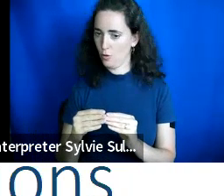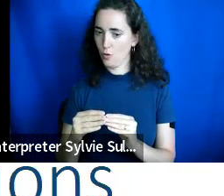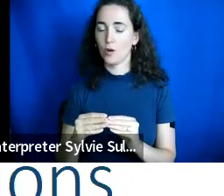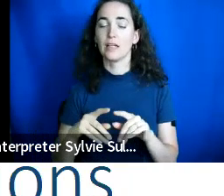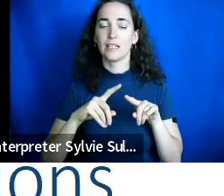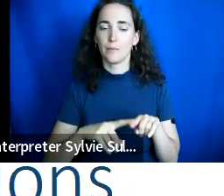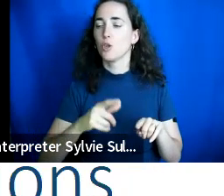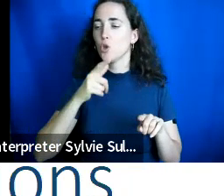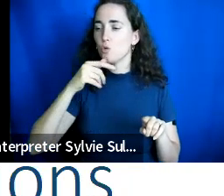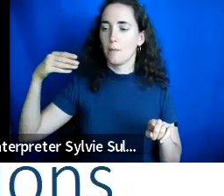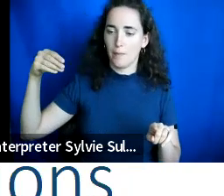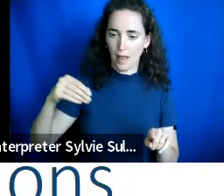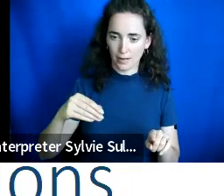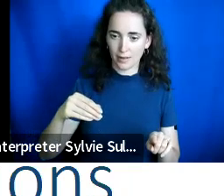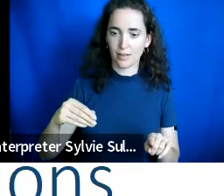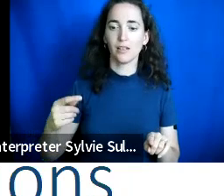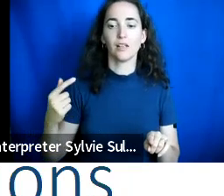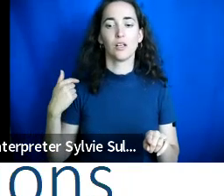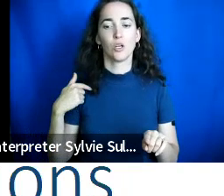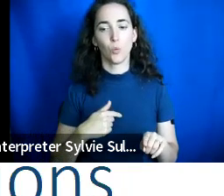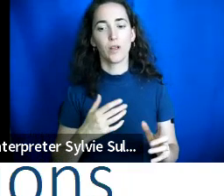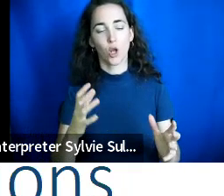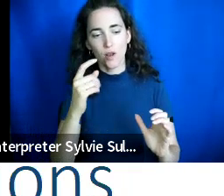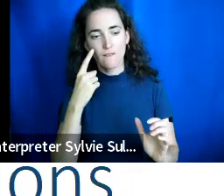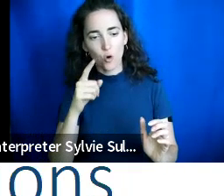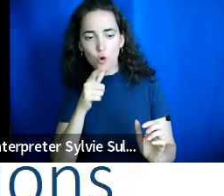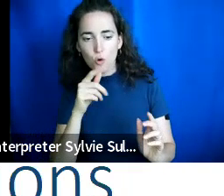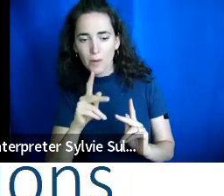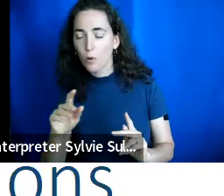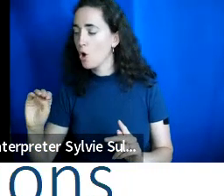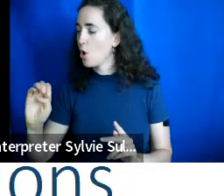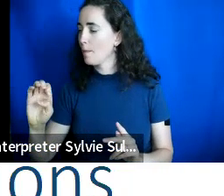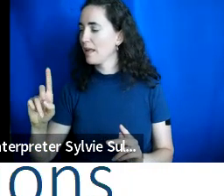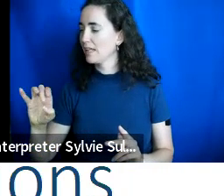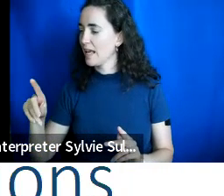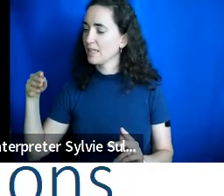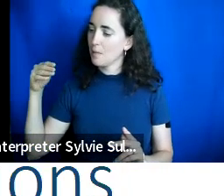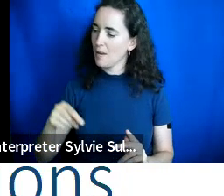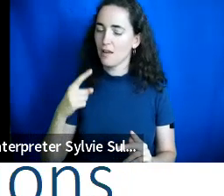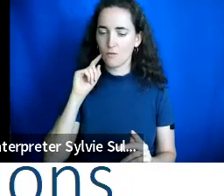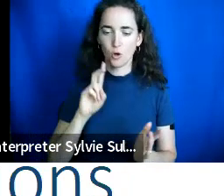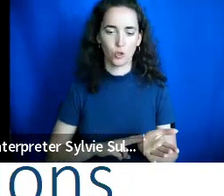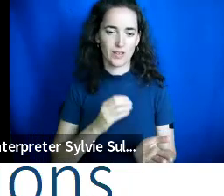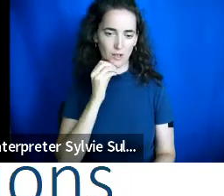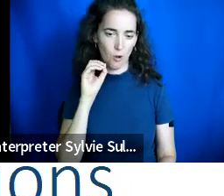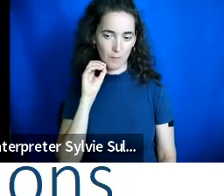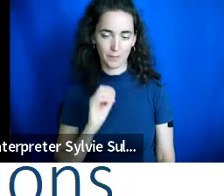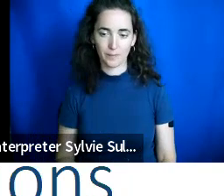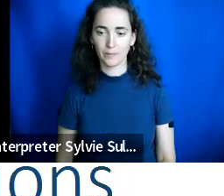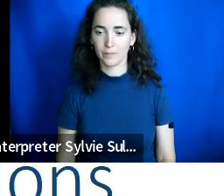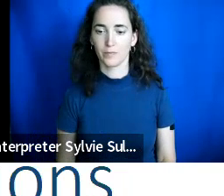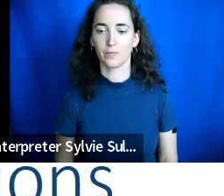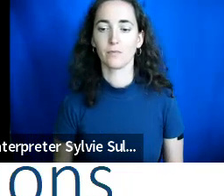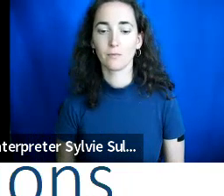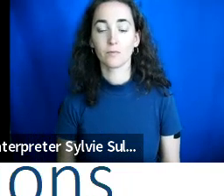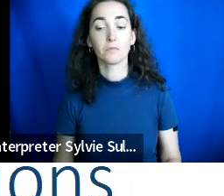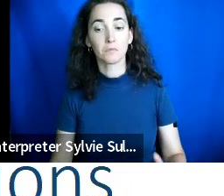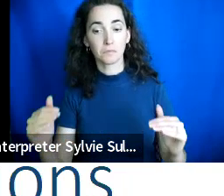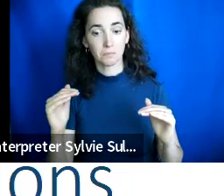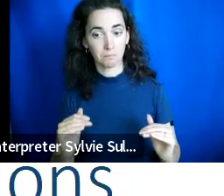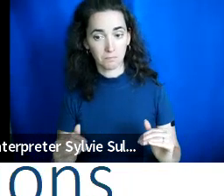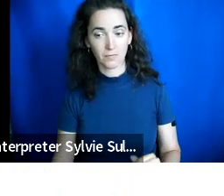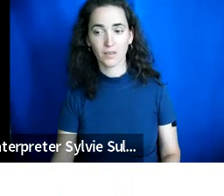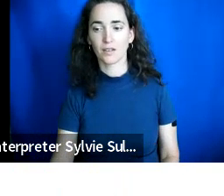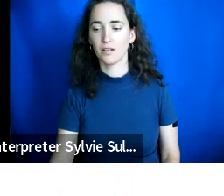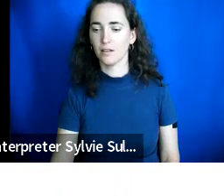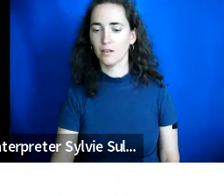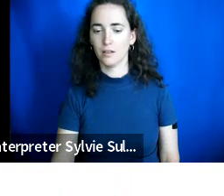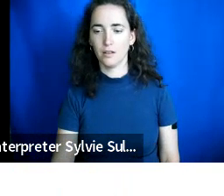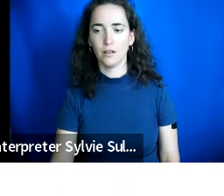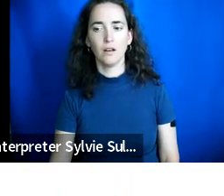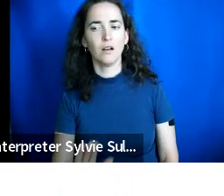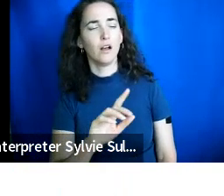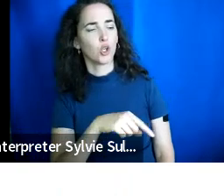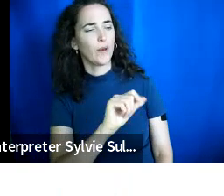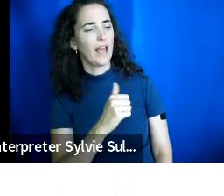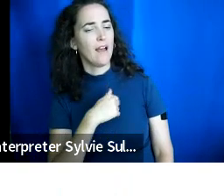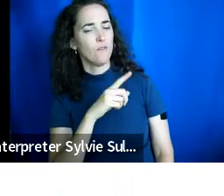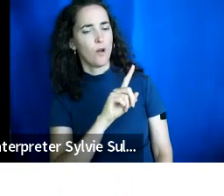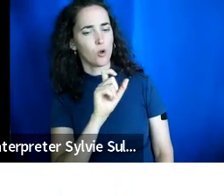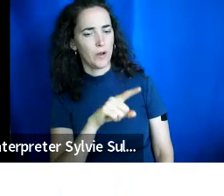It goes by pay your source and we're looking for people who medicate is paying for that nursing home system. So let me see, i'll go to the next slide if there's a question in the Q. A. it.